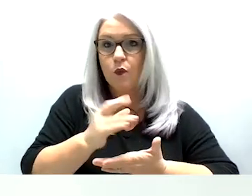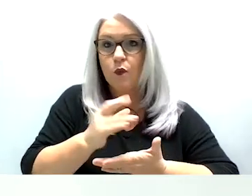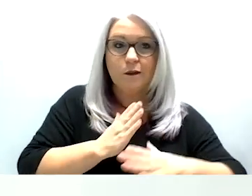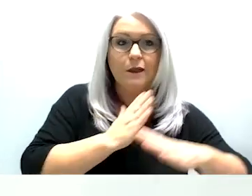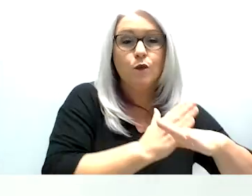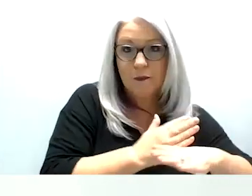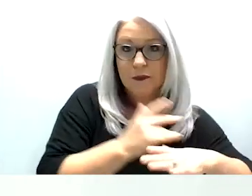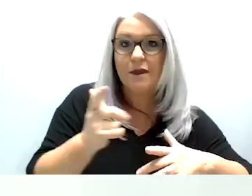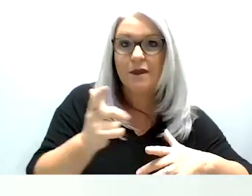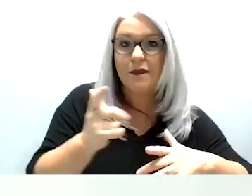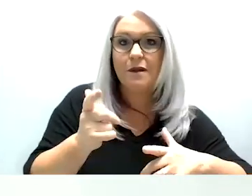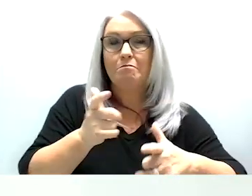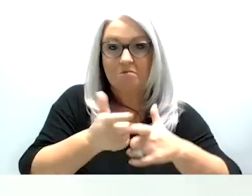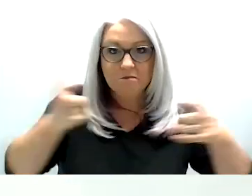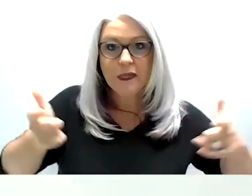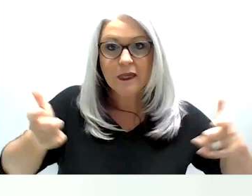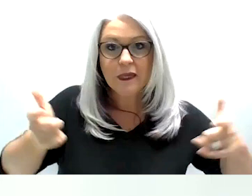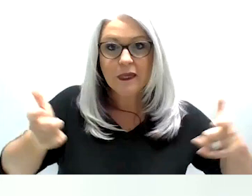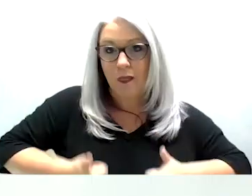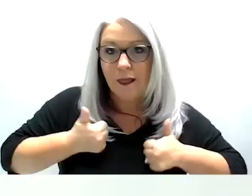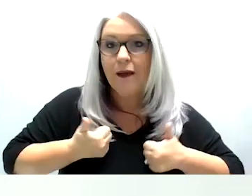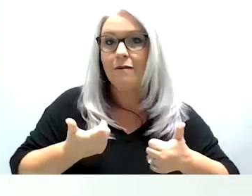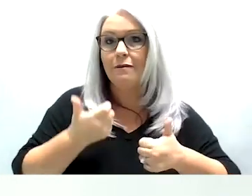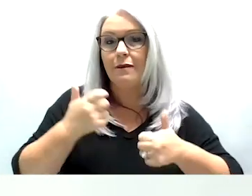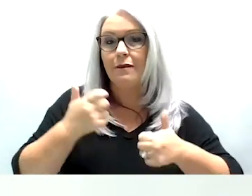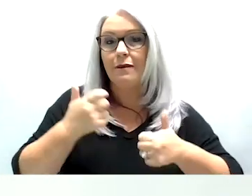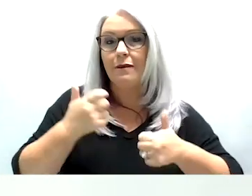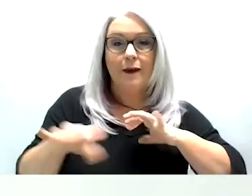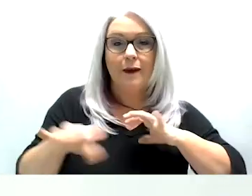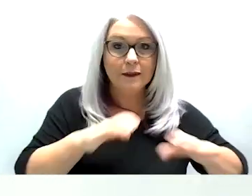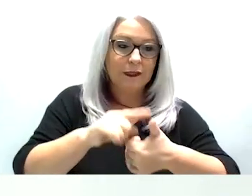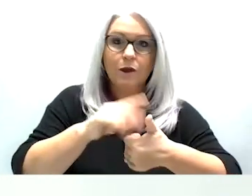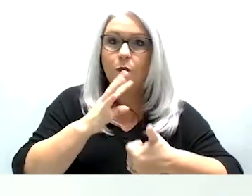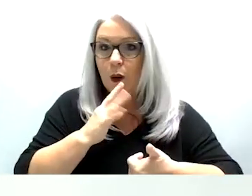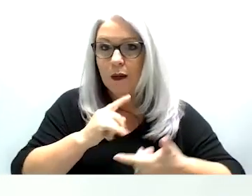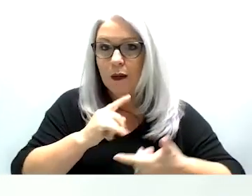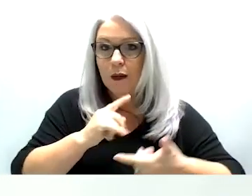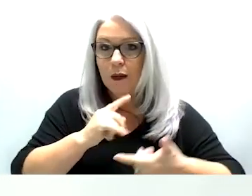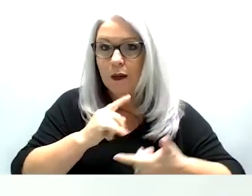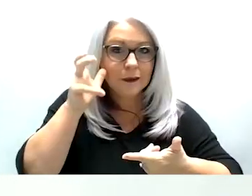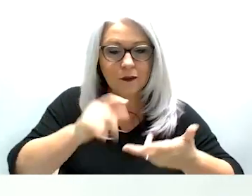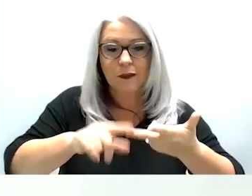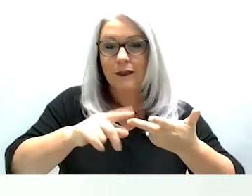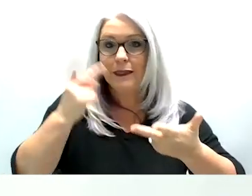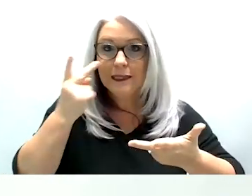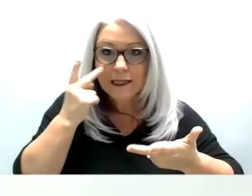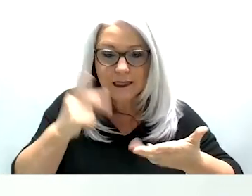broad term. That includes walking, talking, hearing, seeing, reading, breathing, all